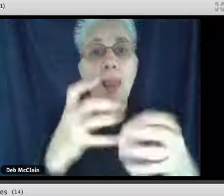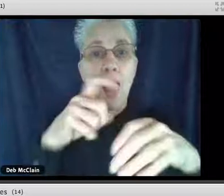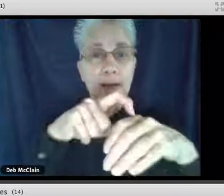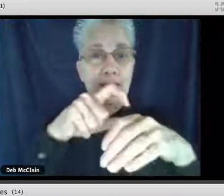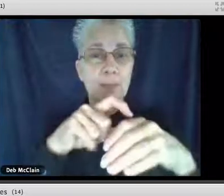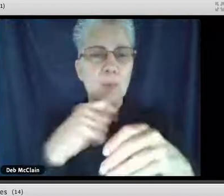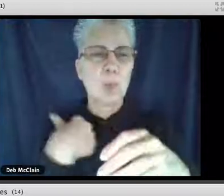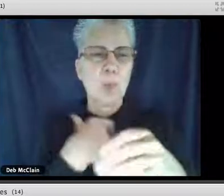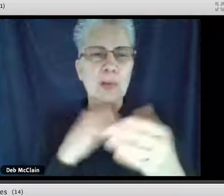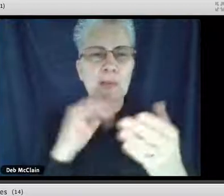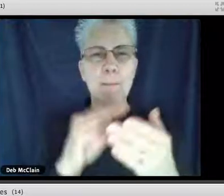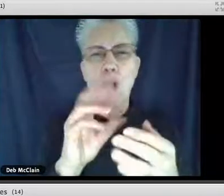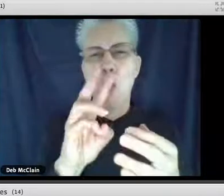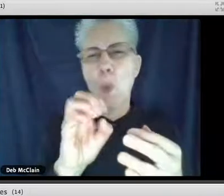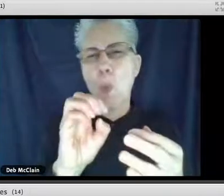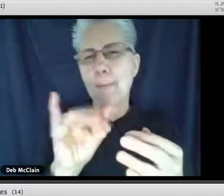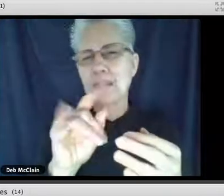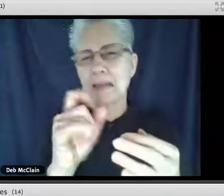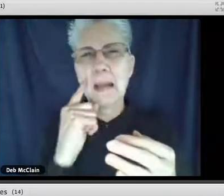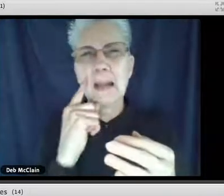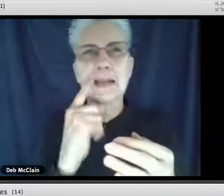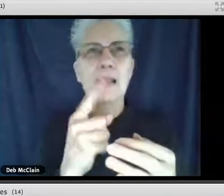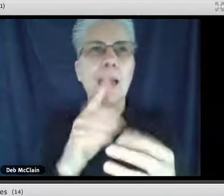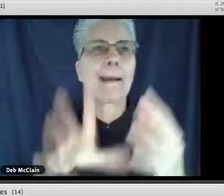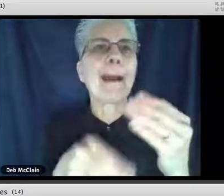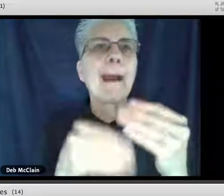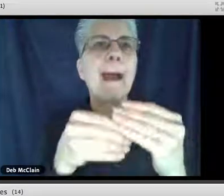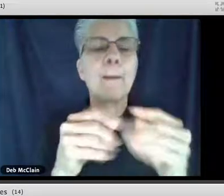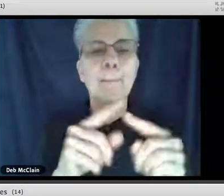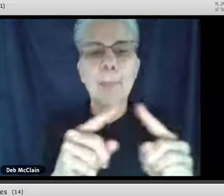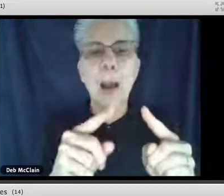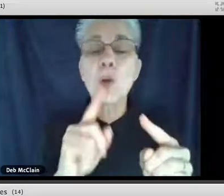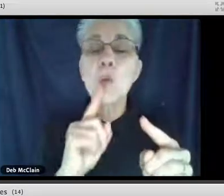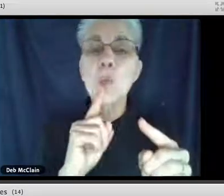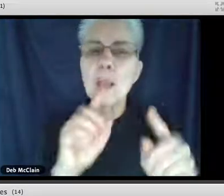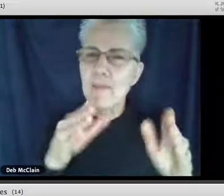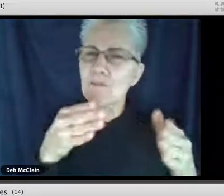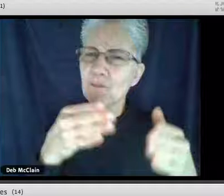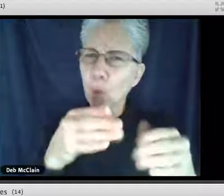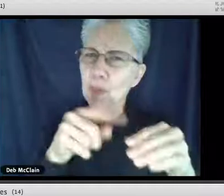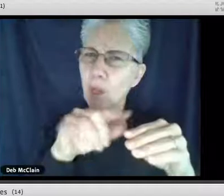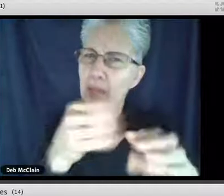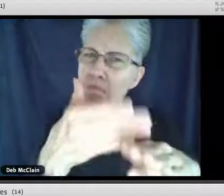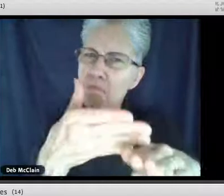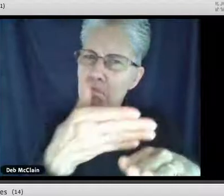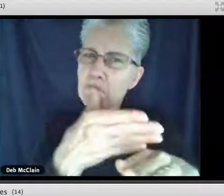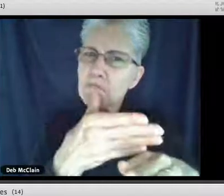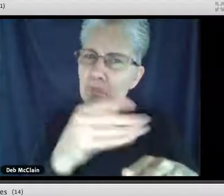our website is sort of an afterthought, but it's really important to kind of focus in on that